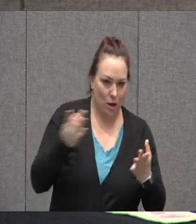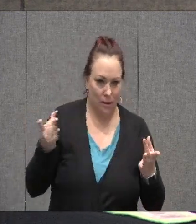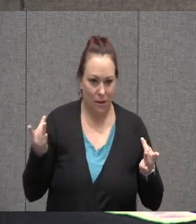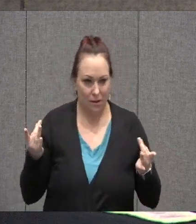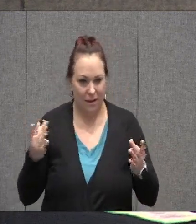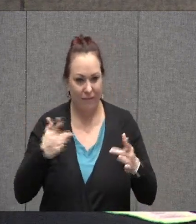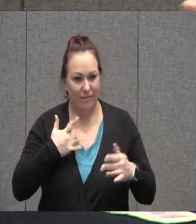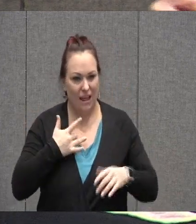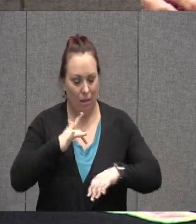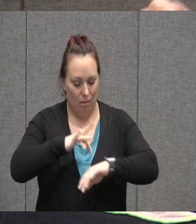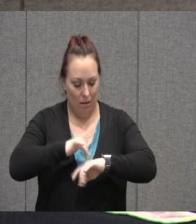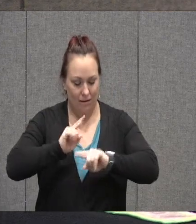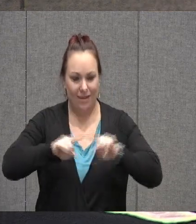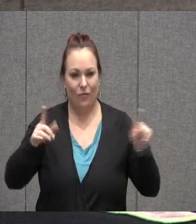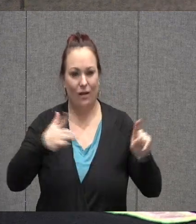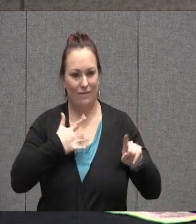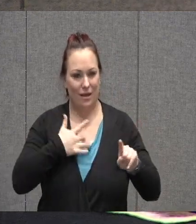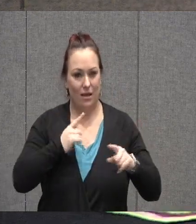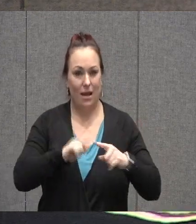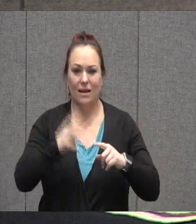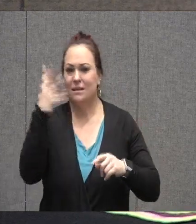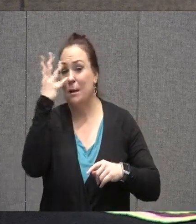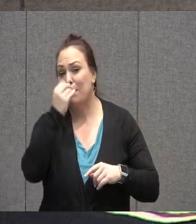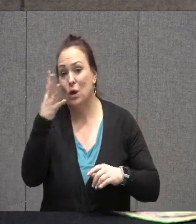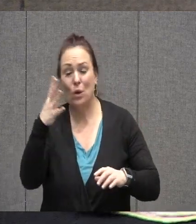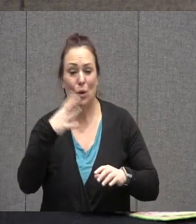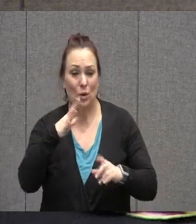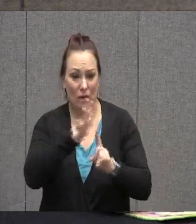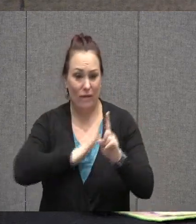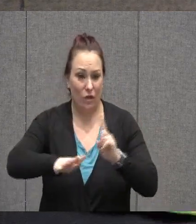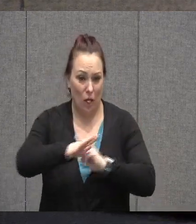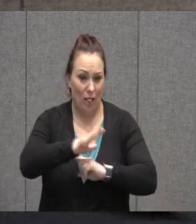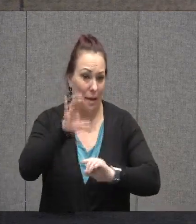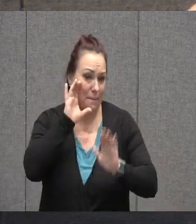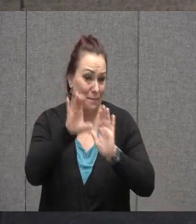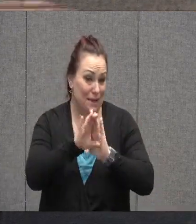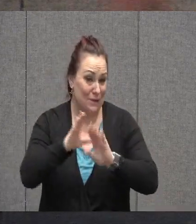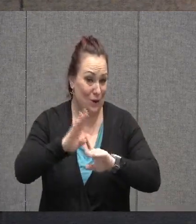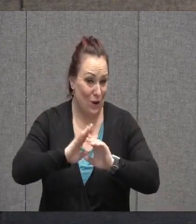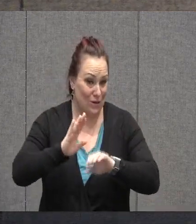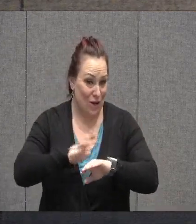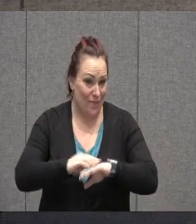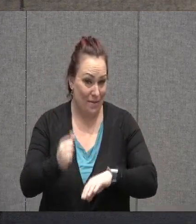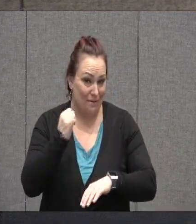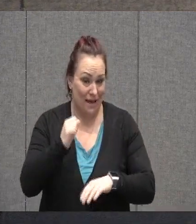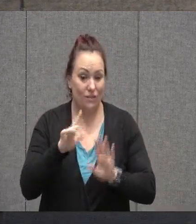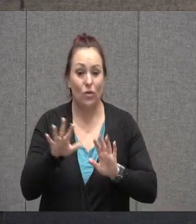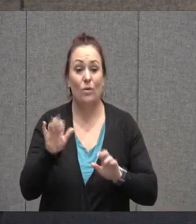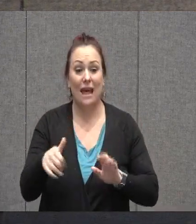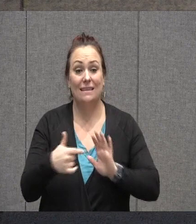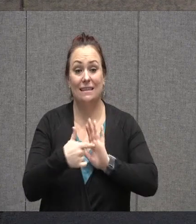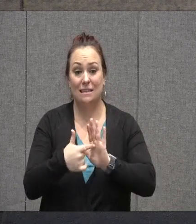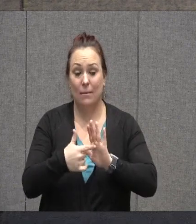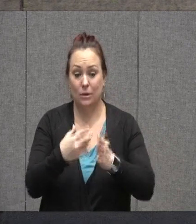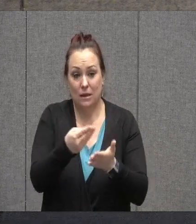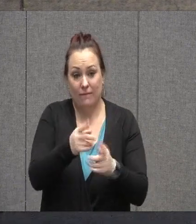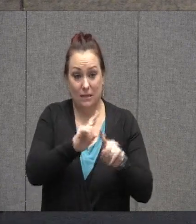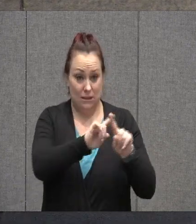That one's beautiful, it has a beautiful scene on the back. Okay, so, those are some examples of money. And what I'd like to do now is have